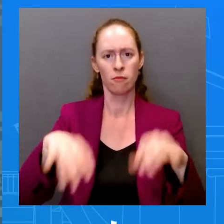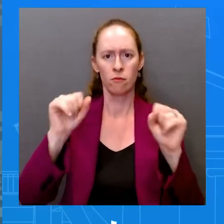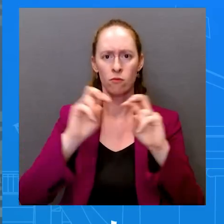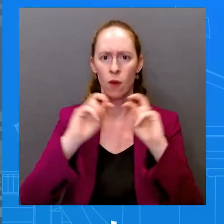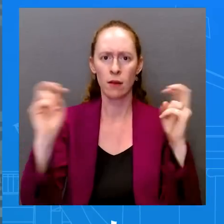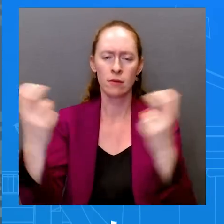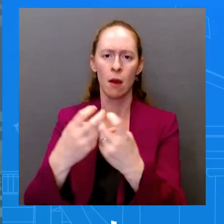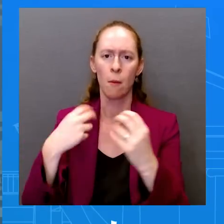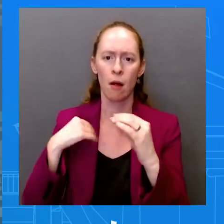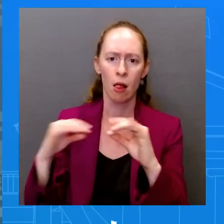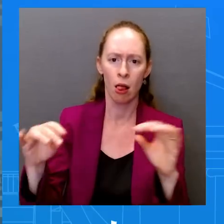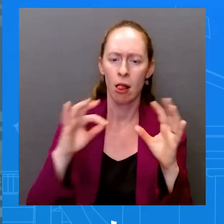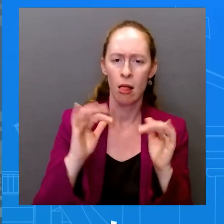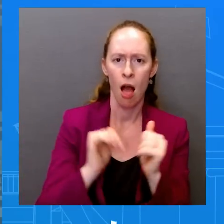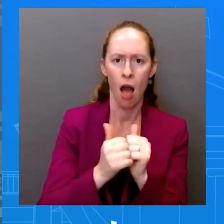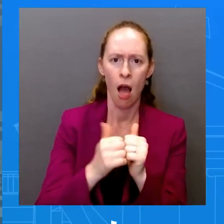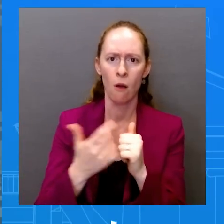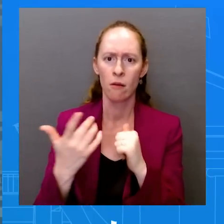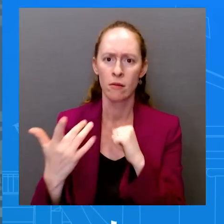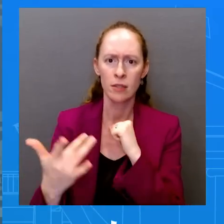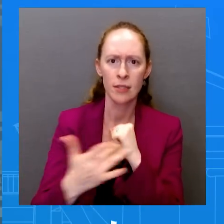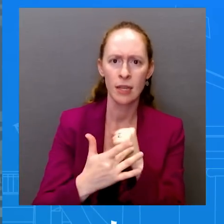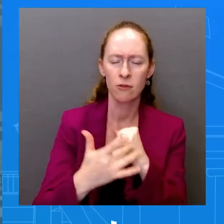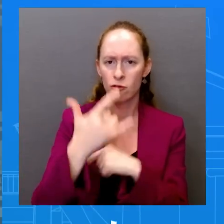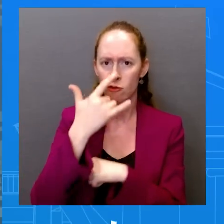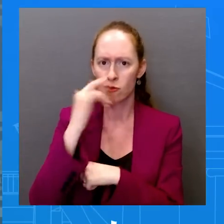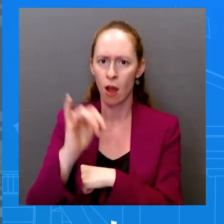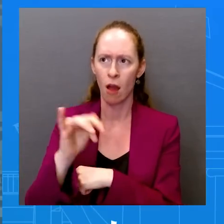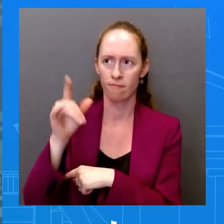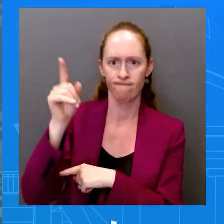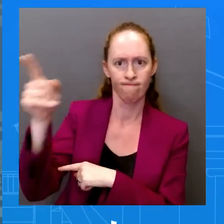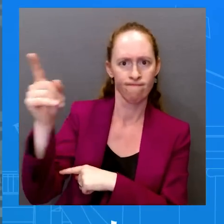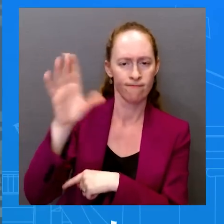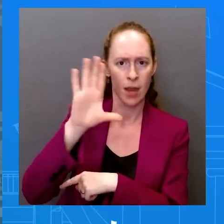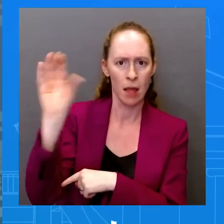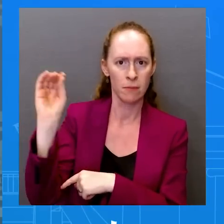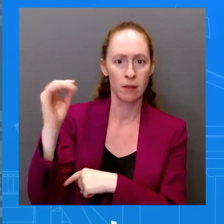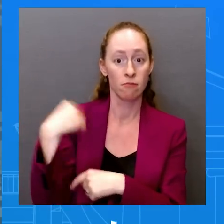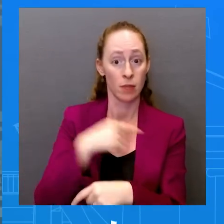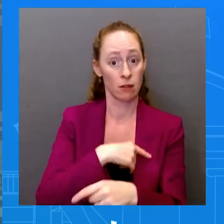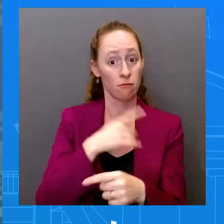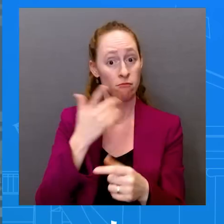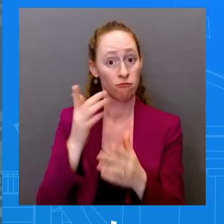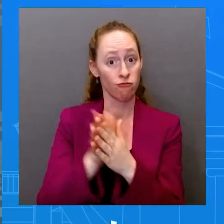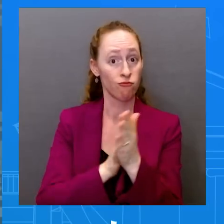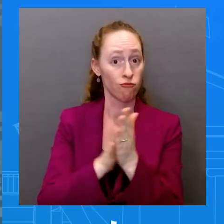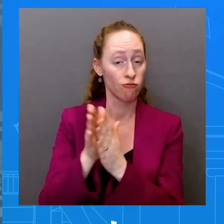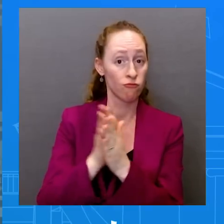Again, we are -- we look forward to hear the feedback from tech companies on what they think